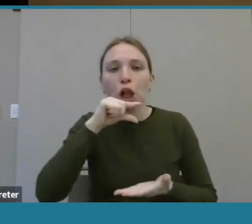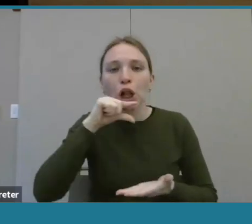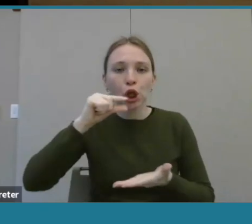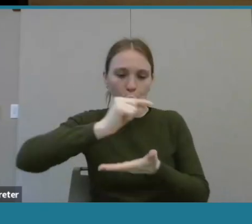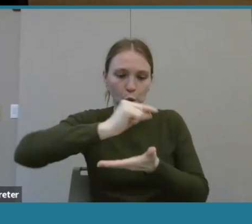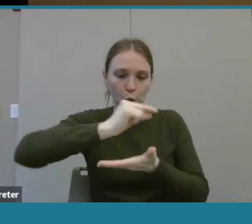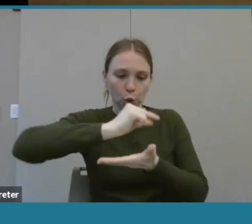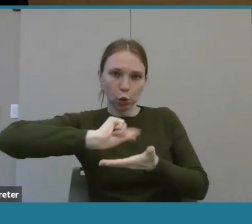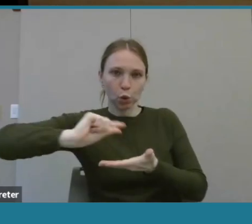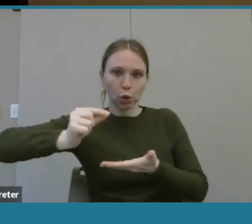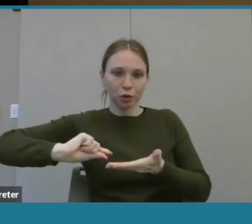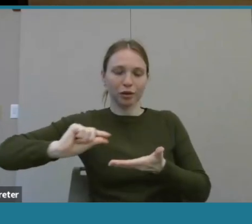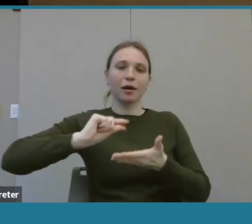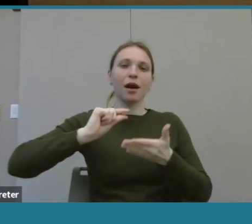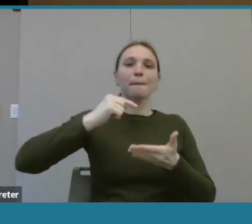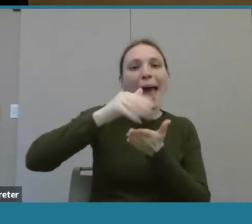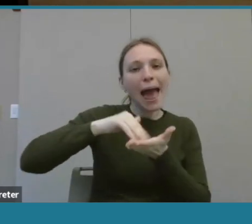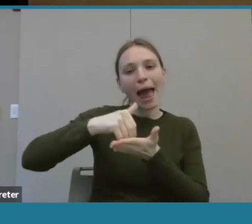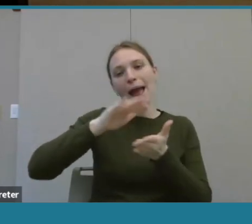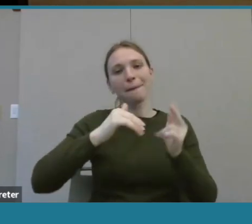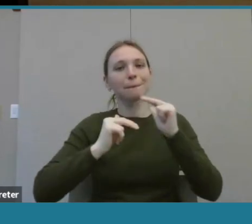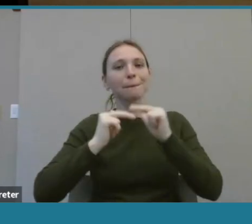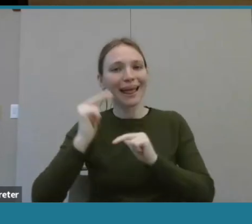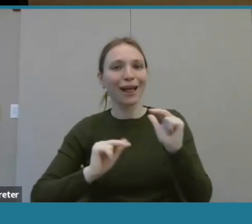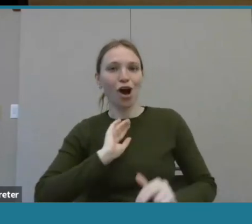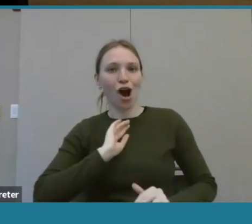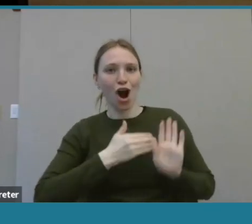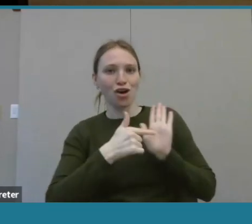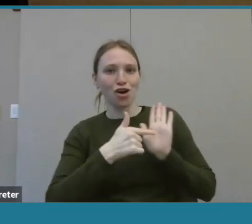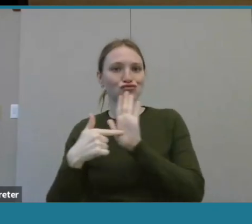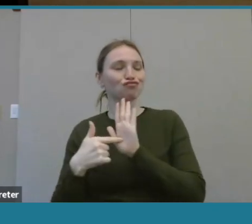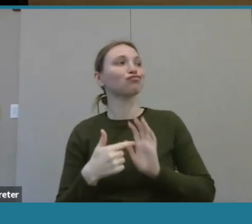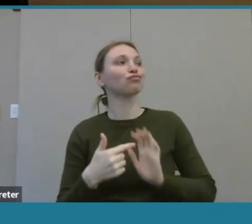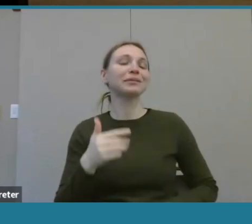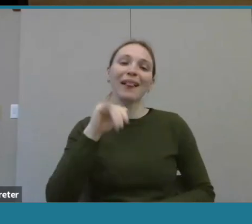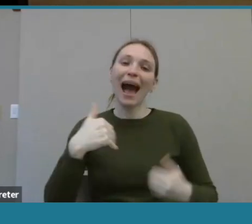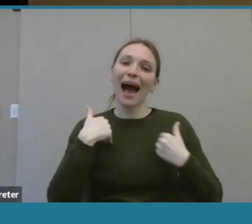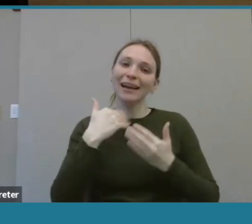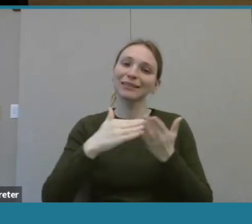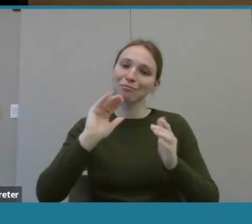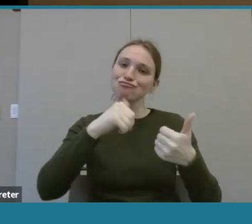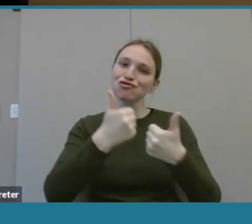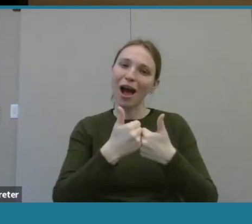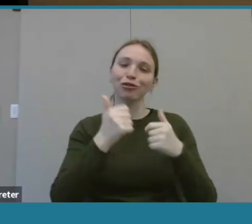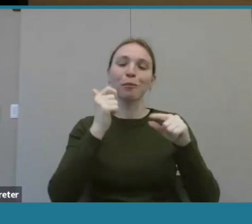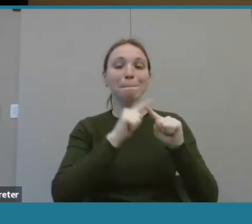which had some challenges that we'll go through. But this is what that little arts and crafts craft time looked like.